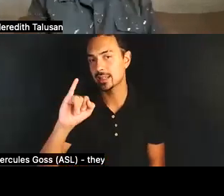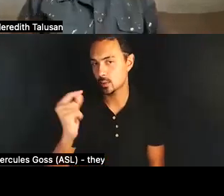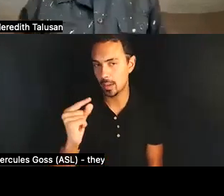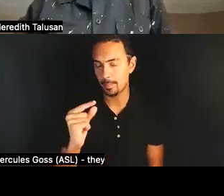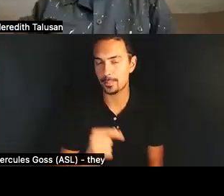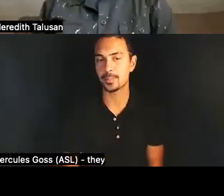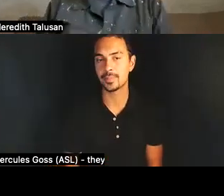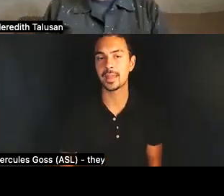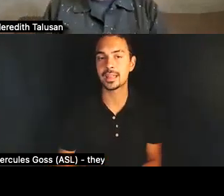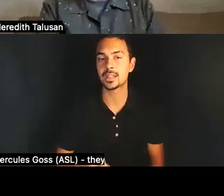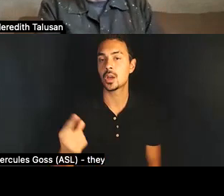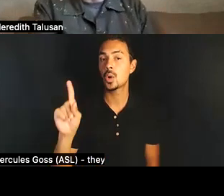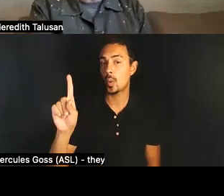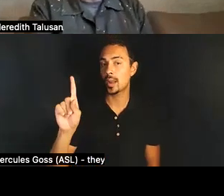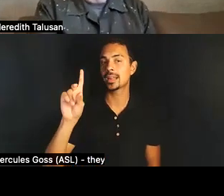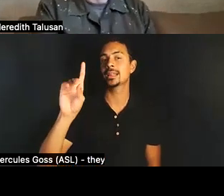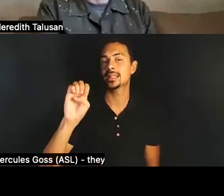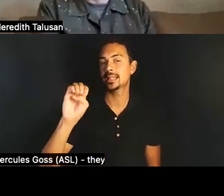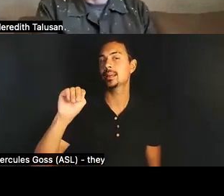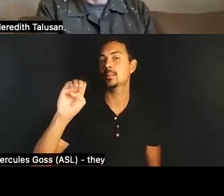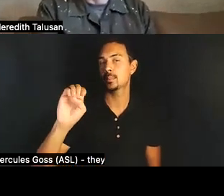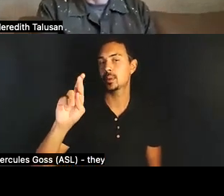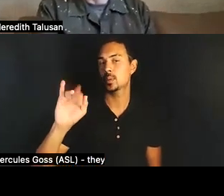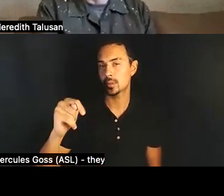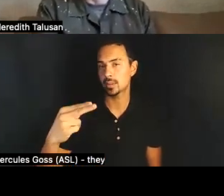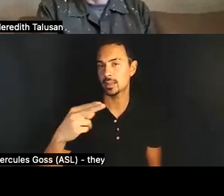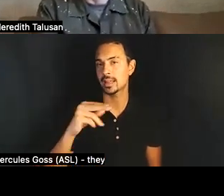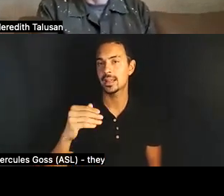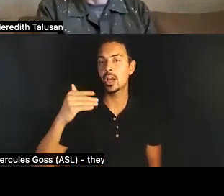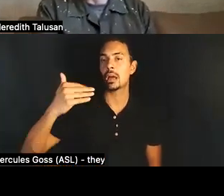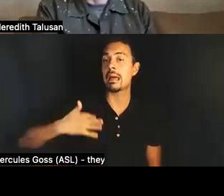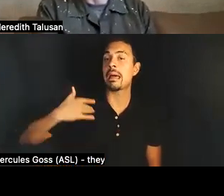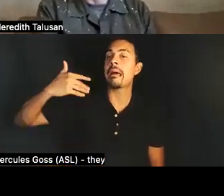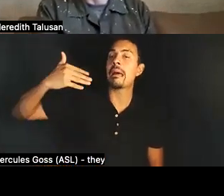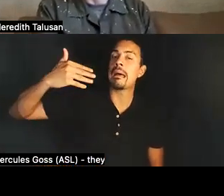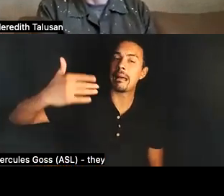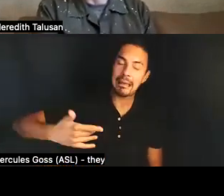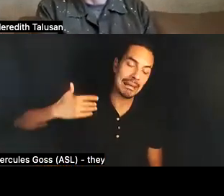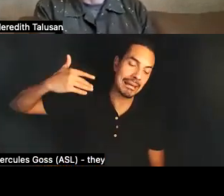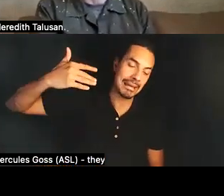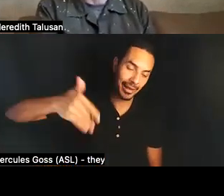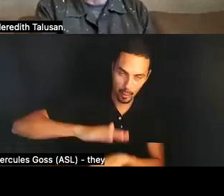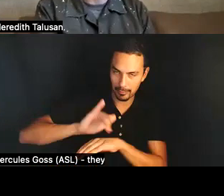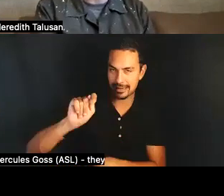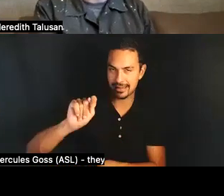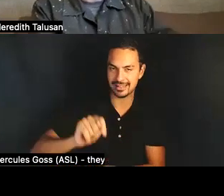and I am on Twitter! I occasionally am on it.